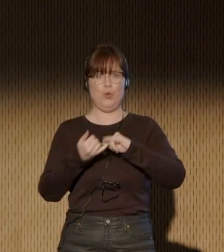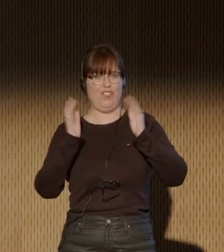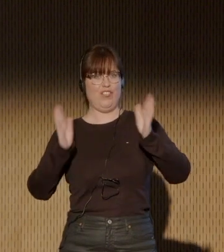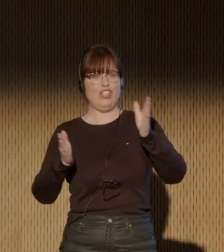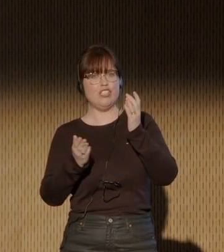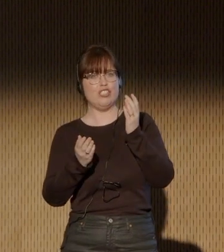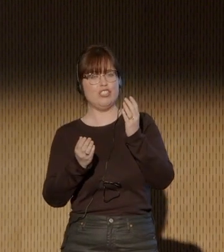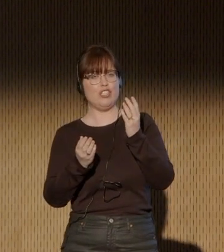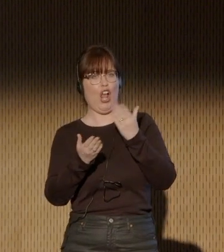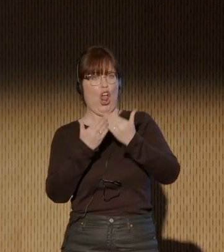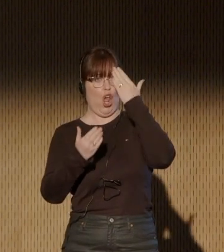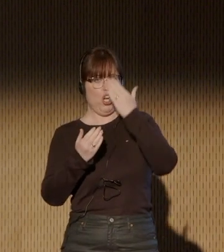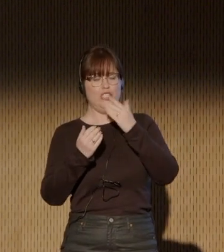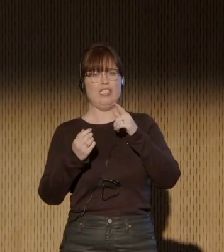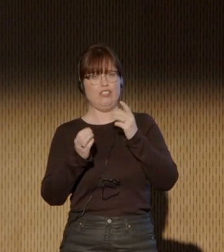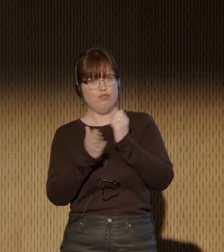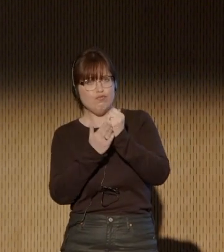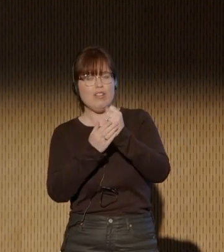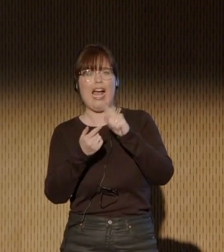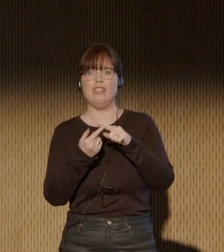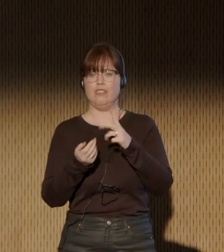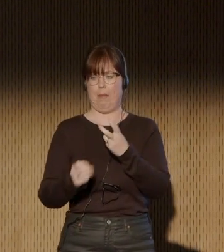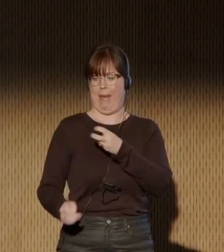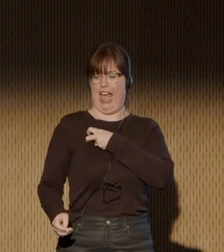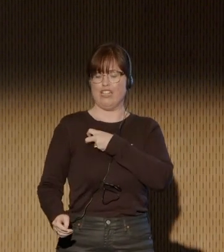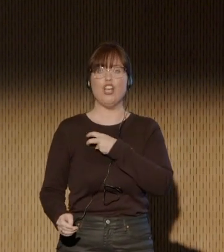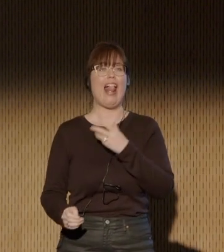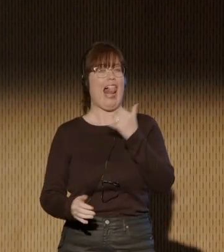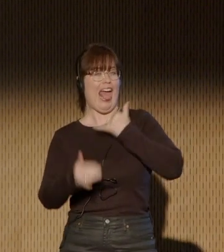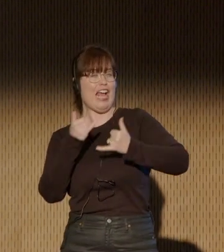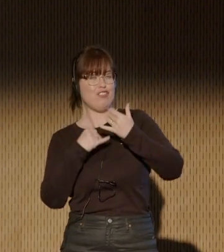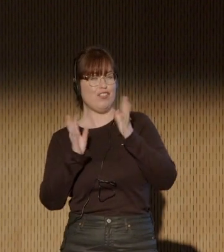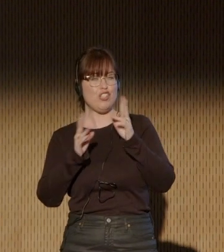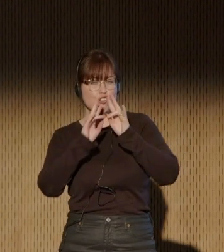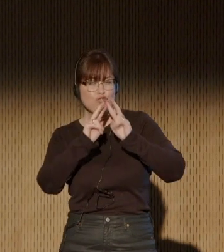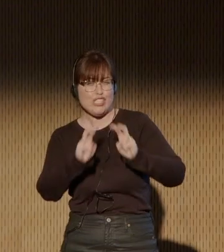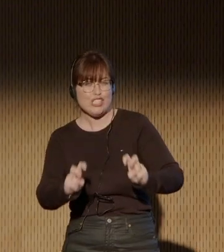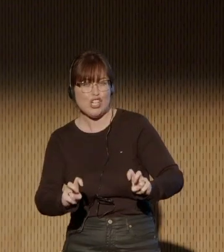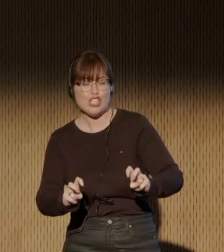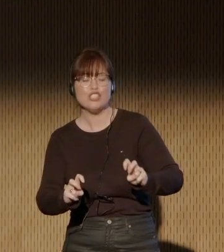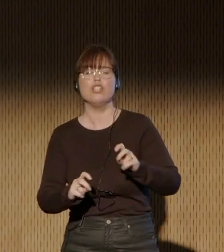and last year we carried out some research. So we developed a relatively short survey,